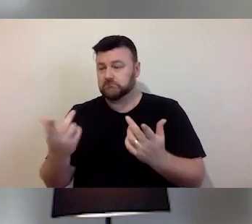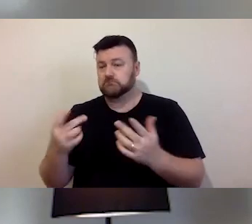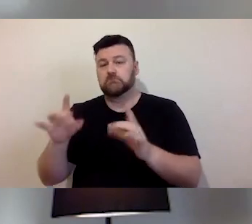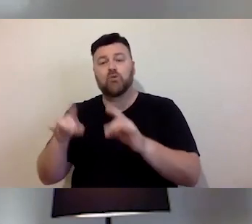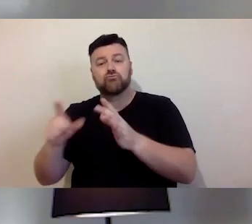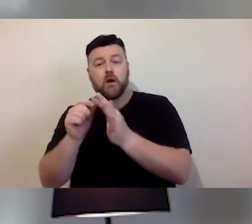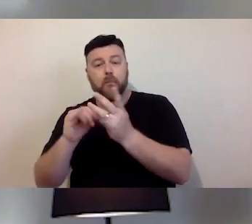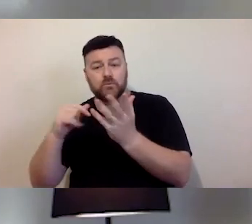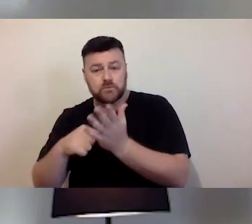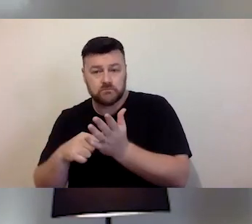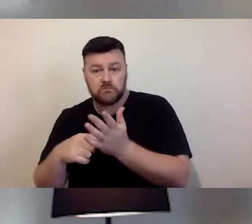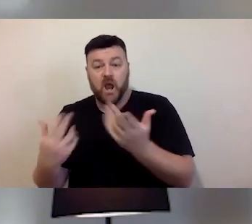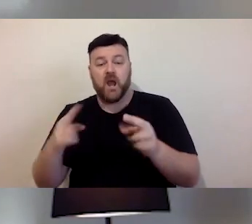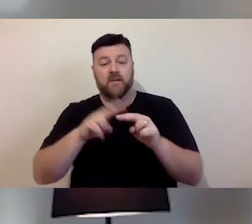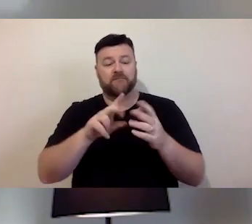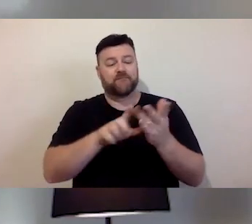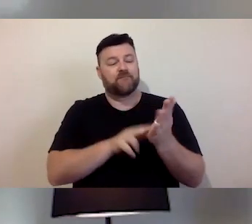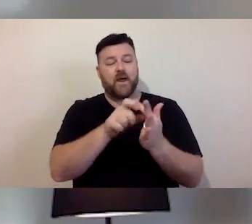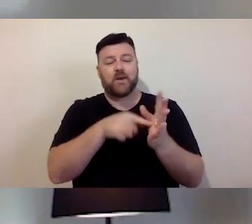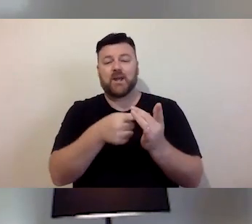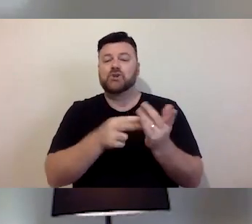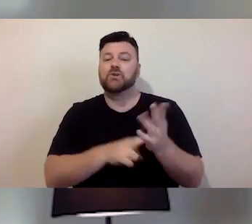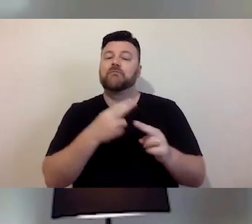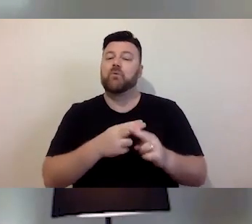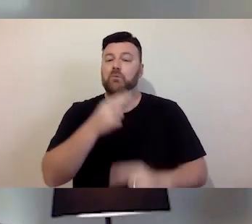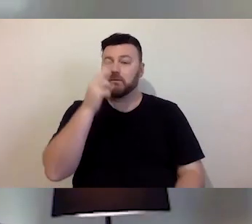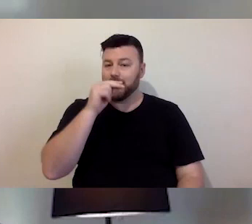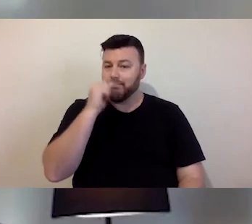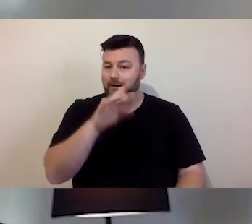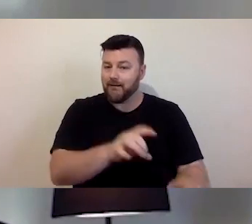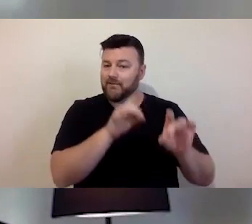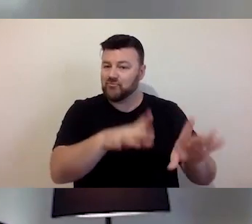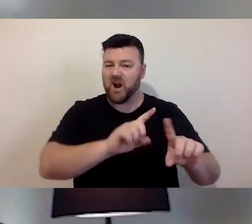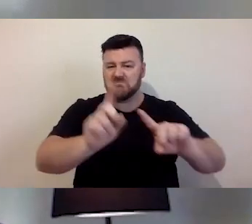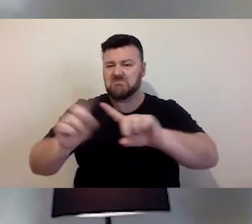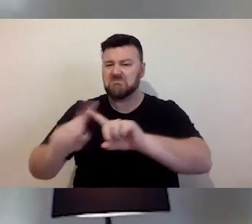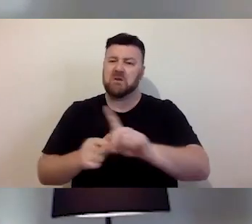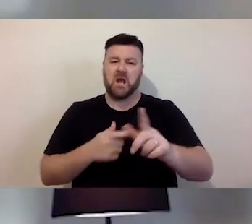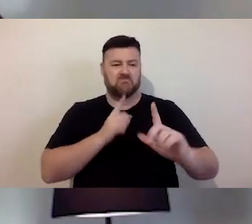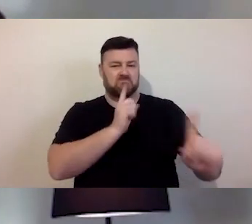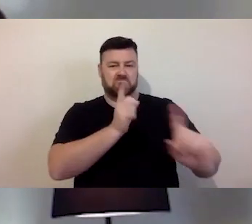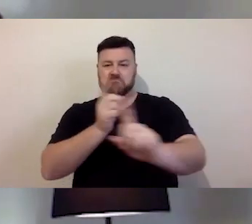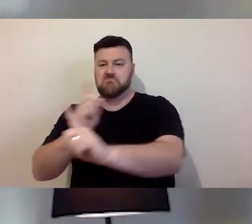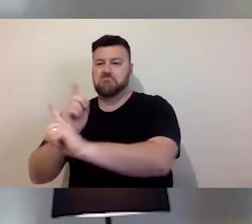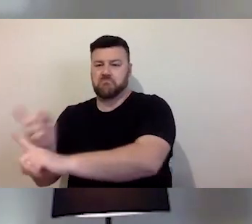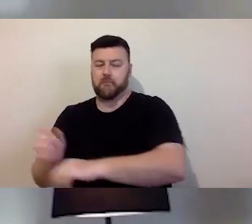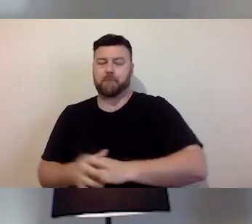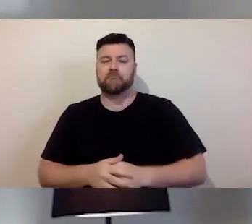Australians. This Creative Connections sets out to ask, how can